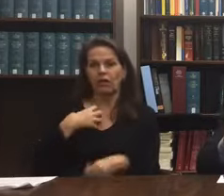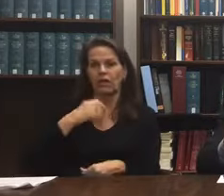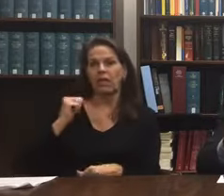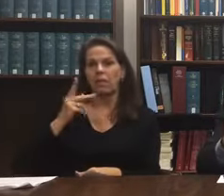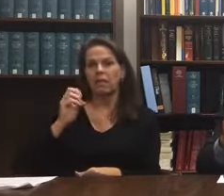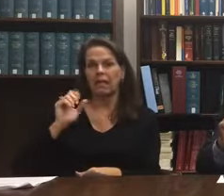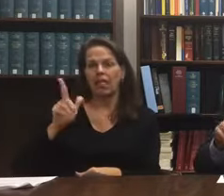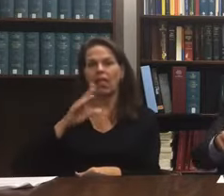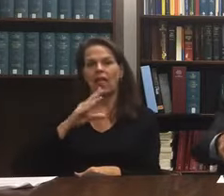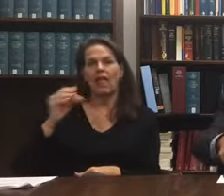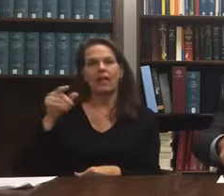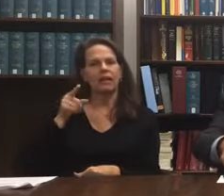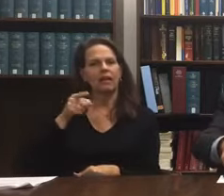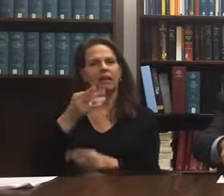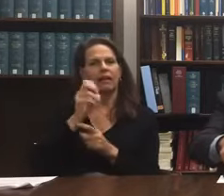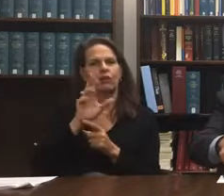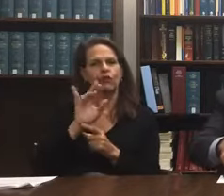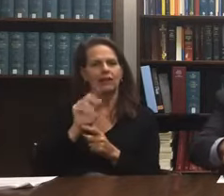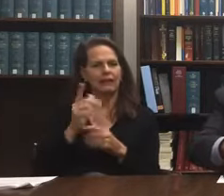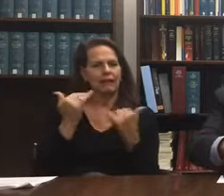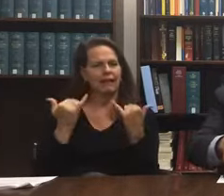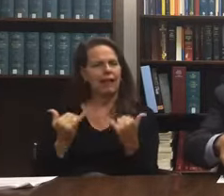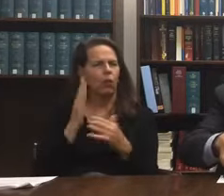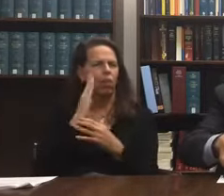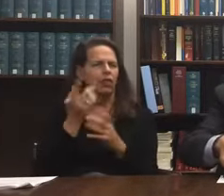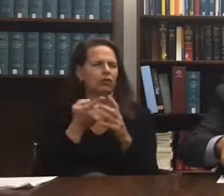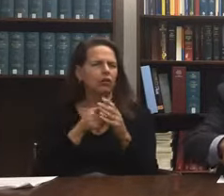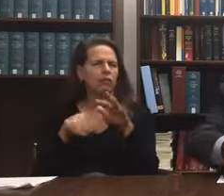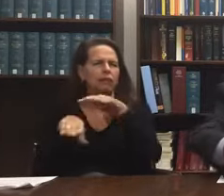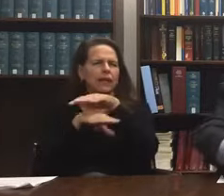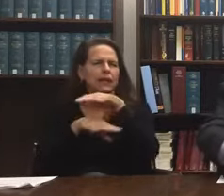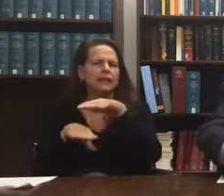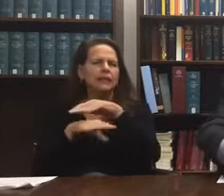hearing and so I want to start with some just basic rules so you understand your